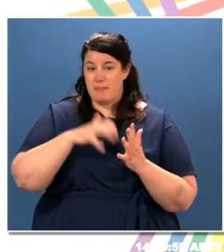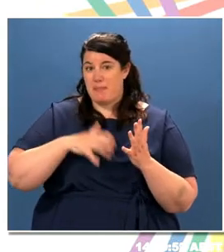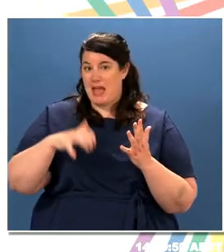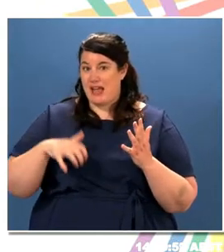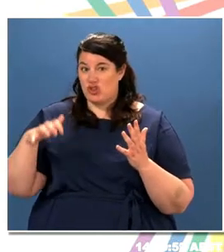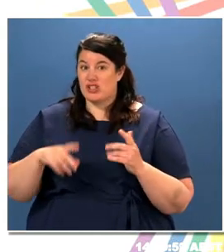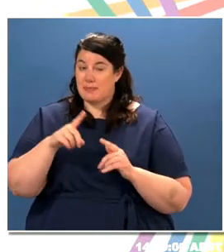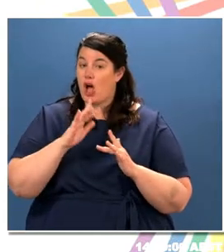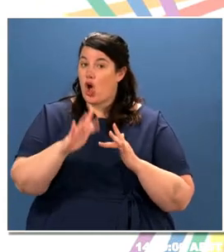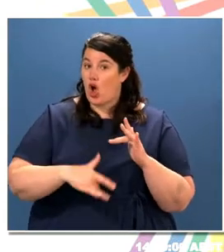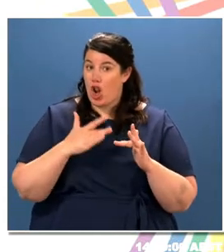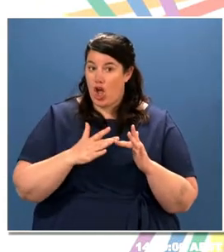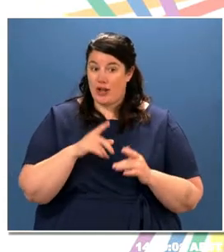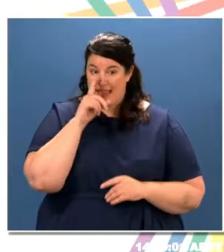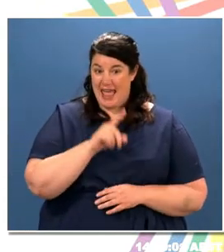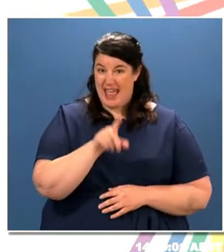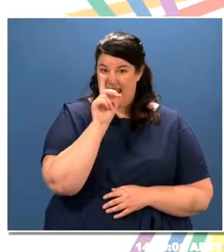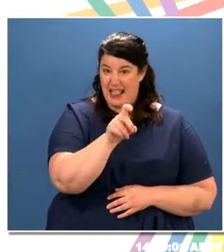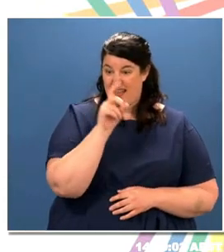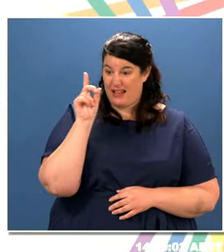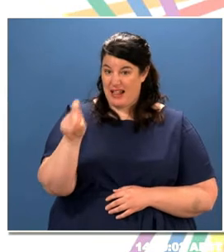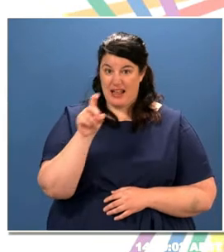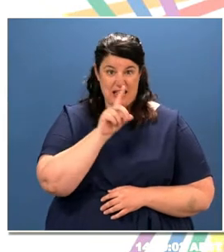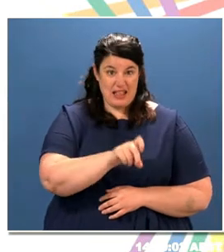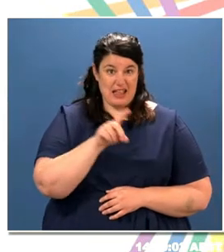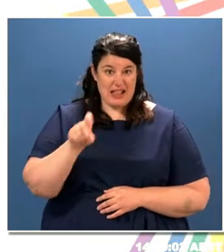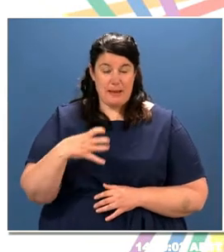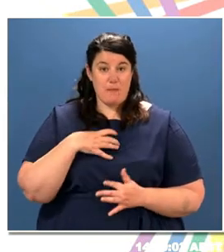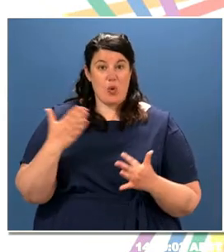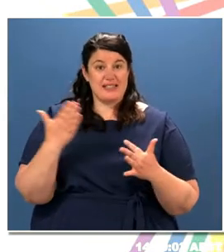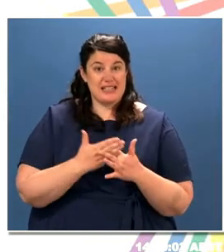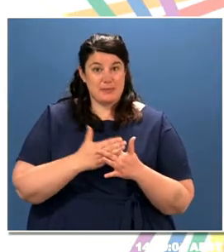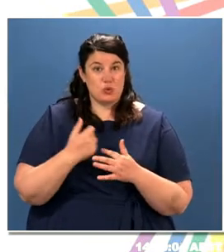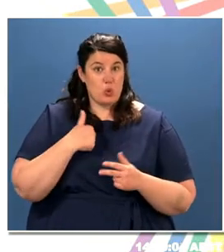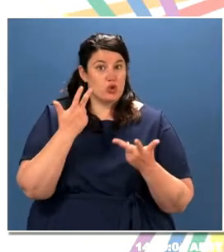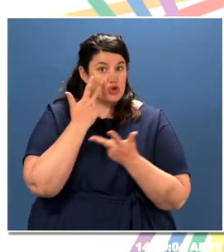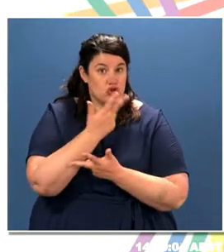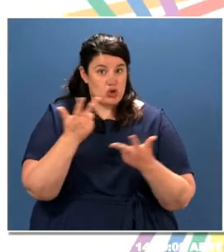but online it is accessible by just clicking basically onto one of the pillars, and I thought we might just do that very briefly.